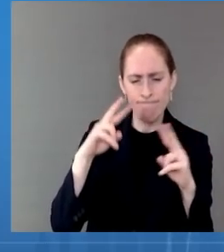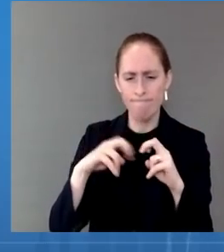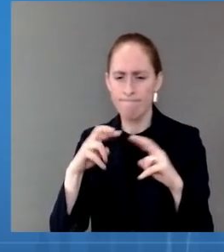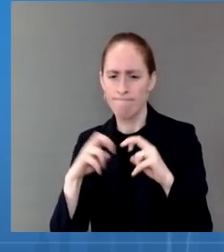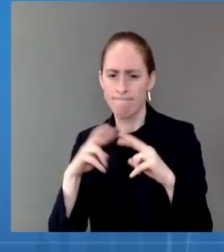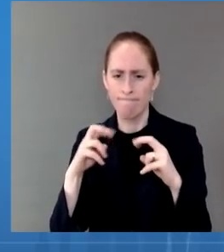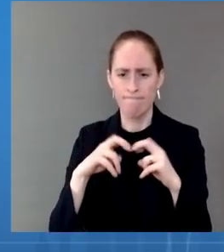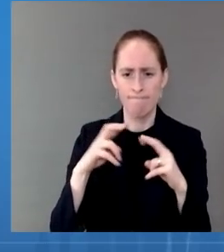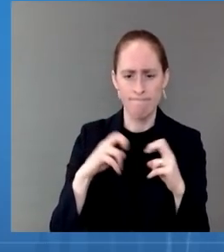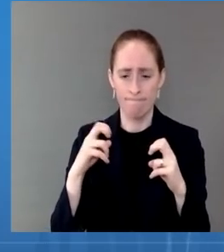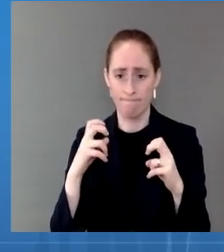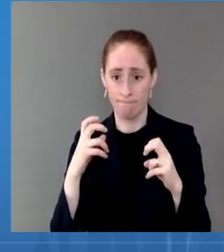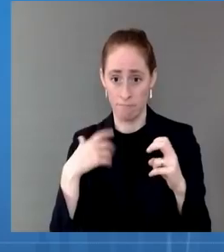Moderator: Cheyenne Haslett ABC News.